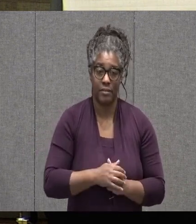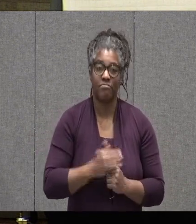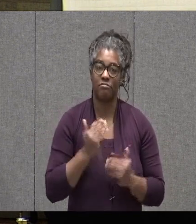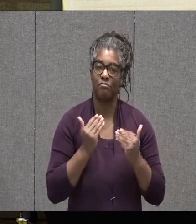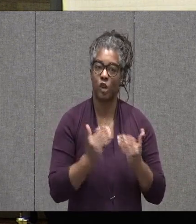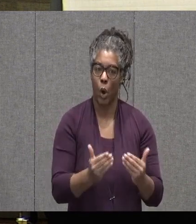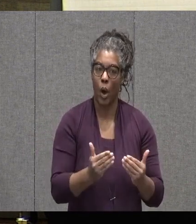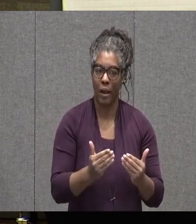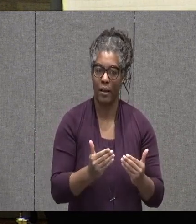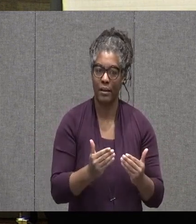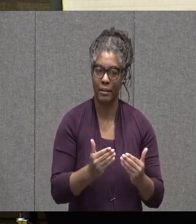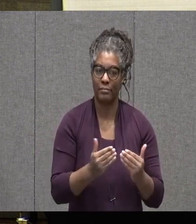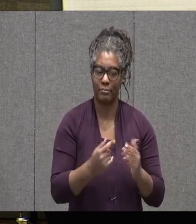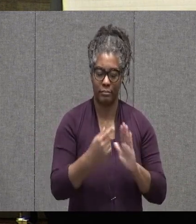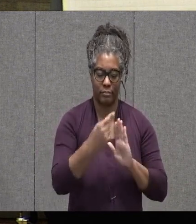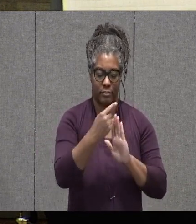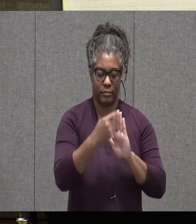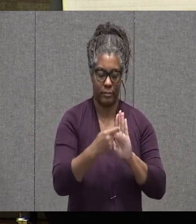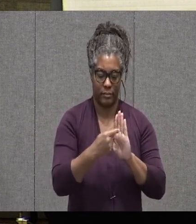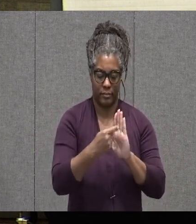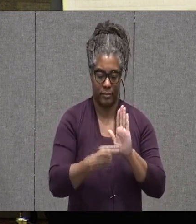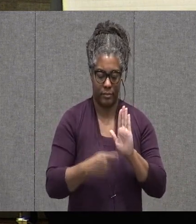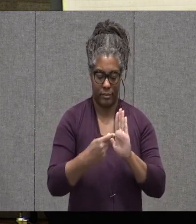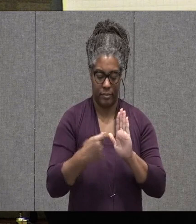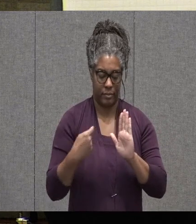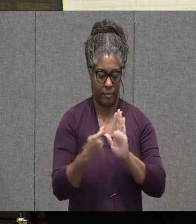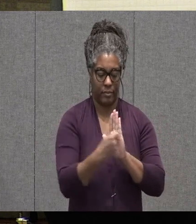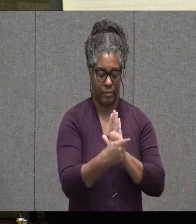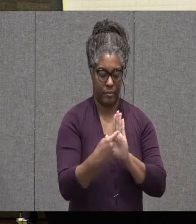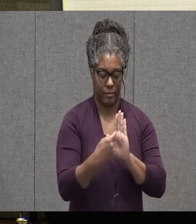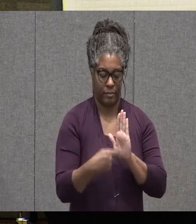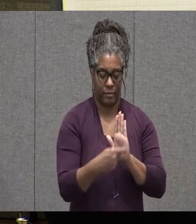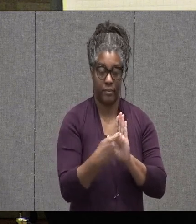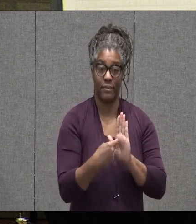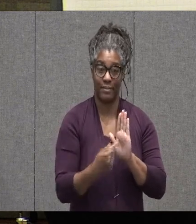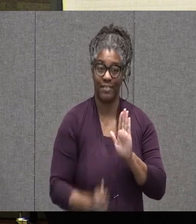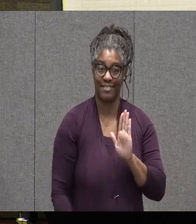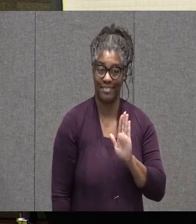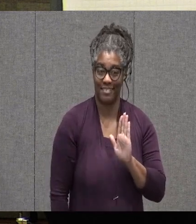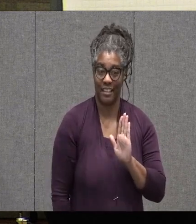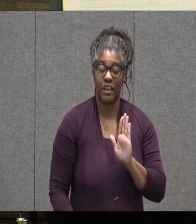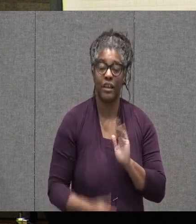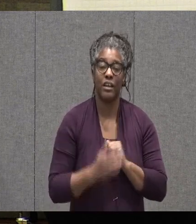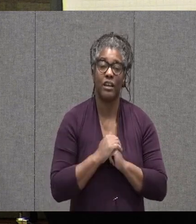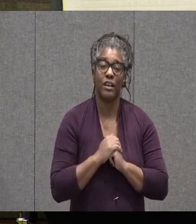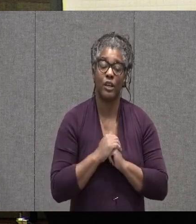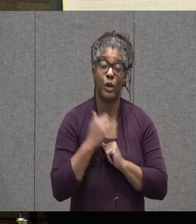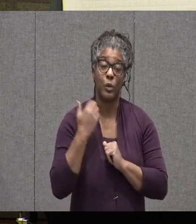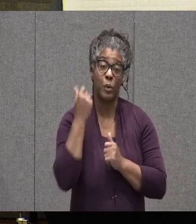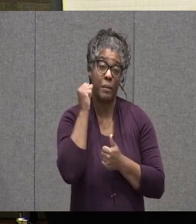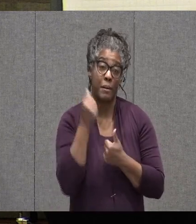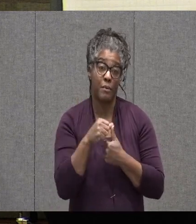Remember the reason we do this every time is so that, when we're done with all of these units,